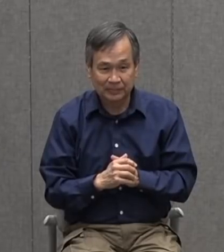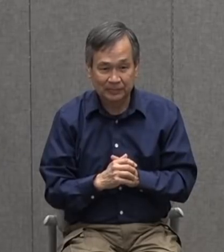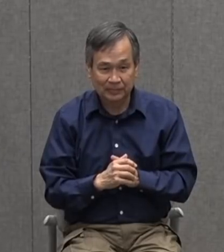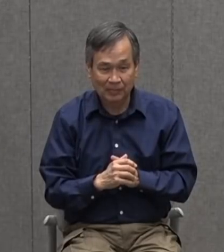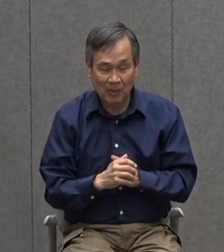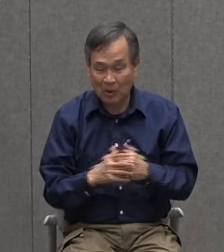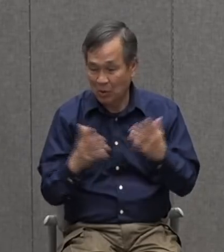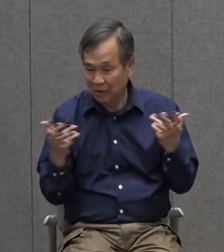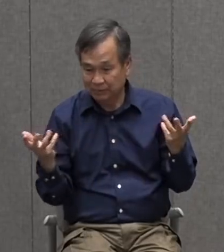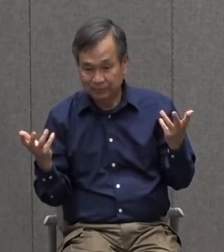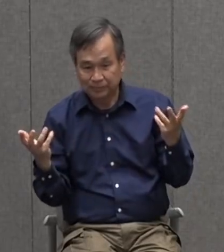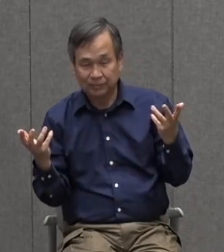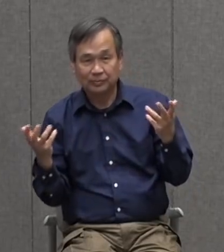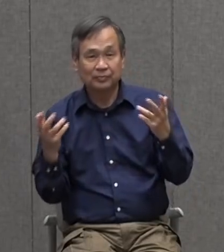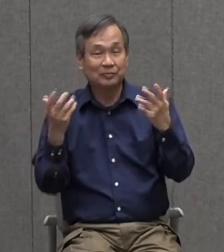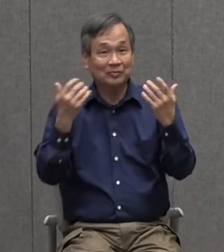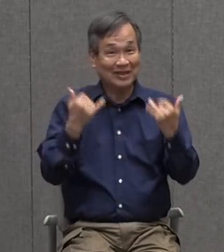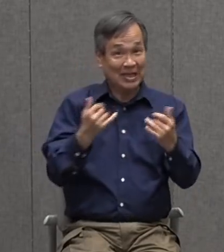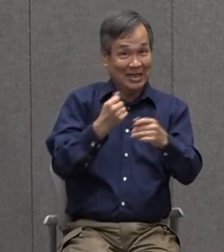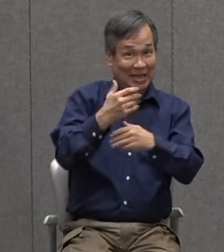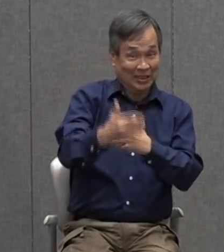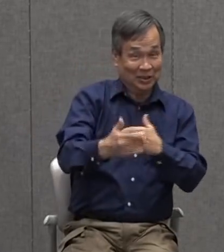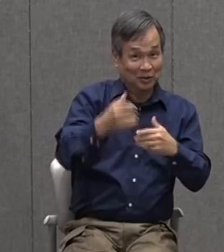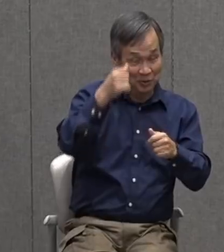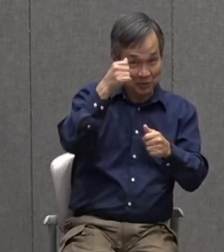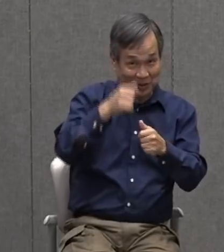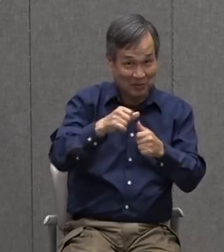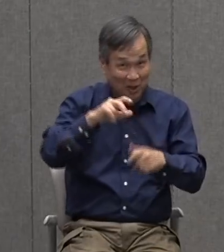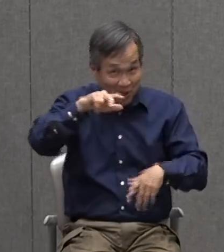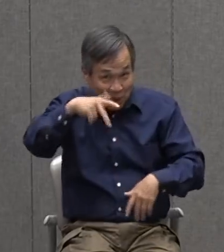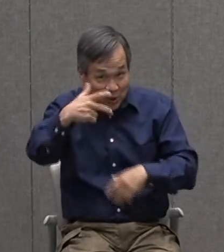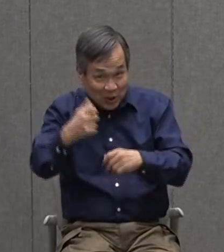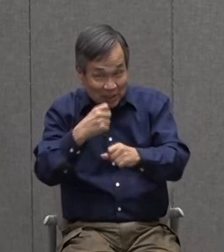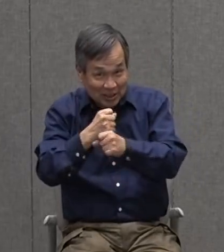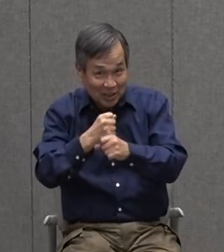Well, the next year, that is the third year after he got the